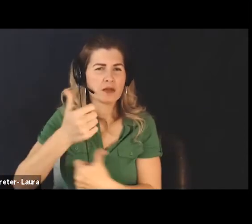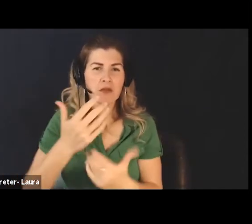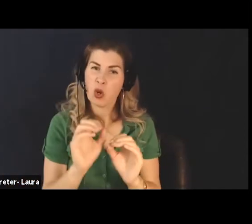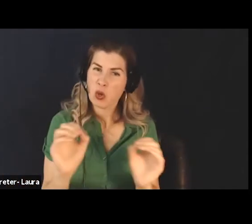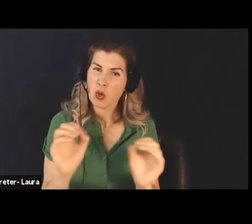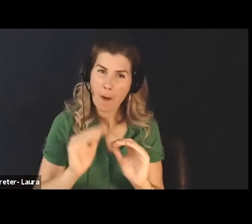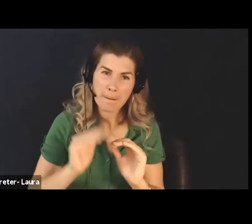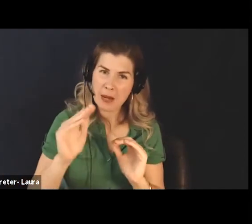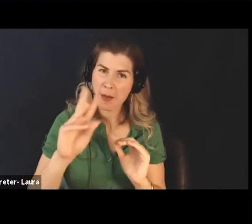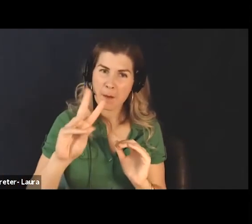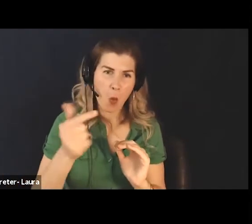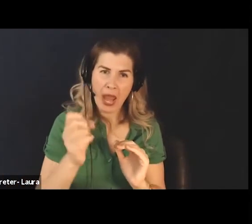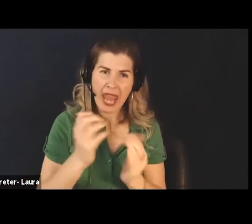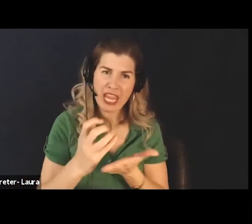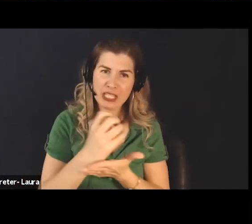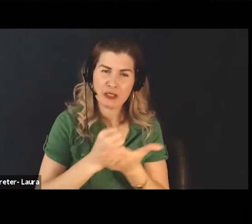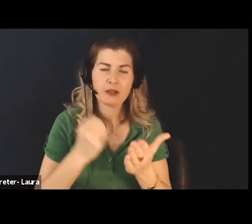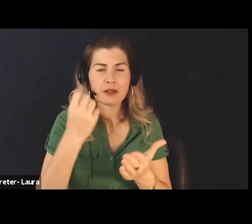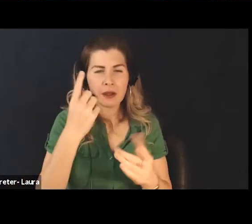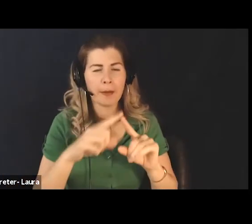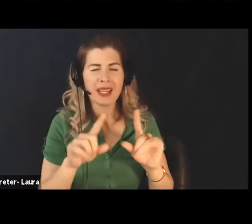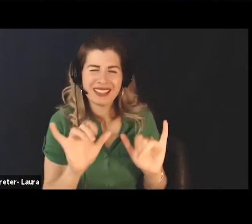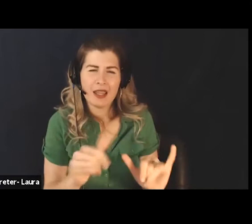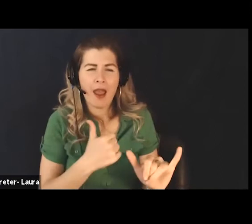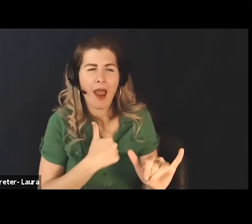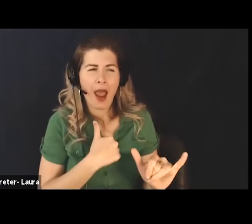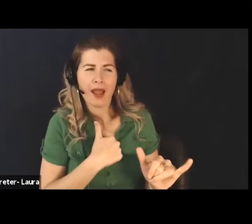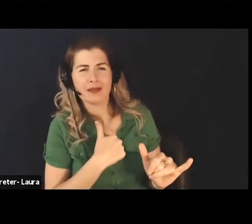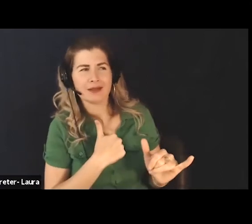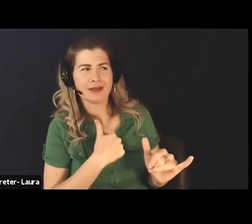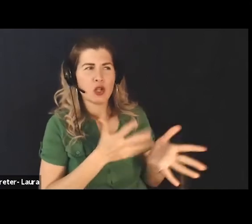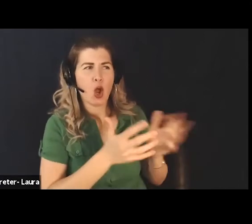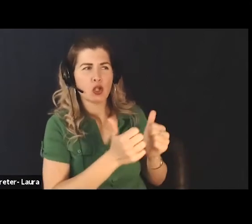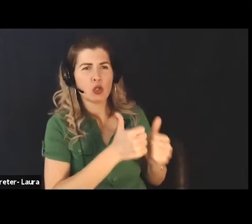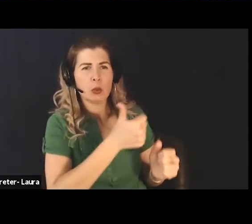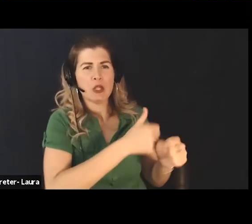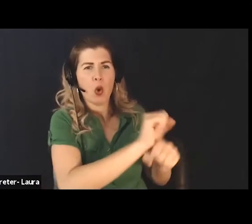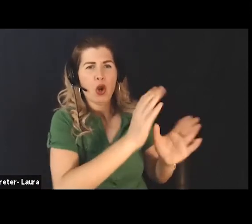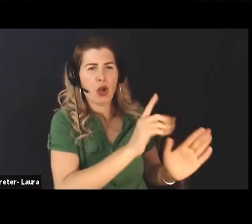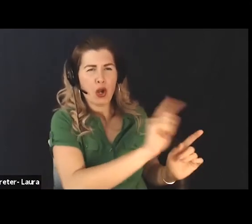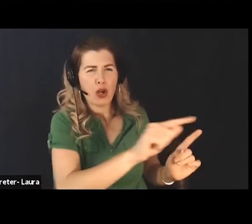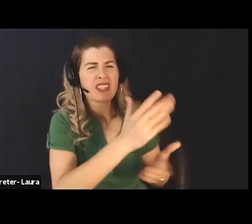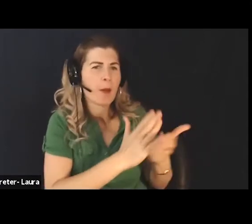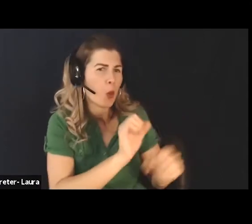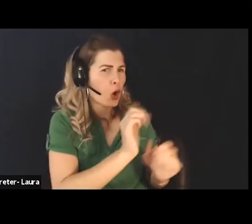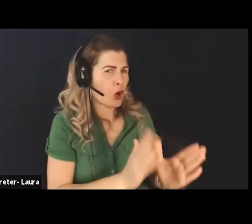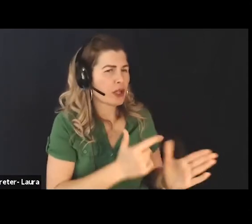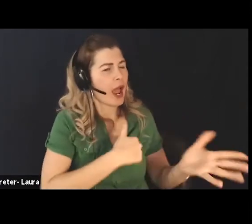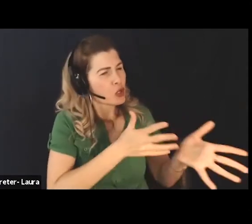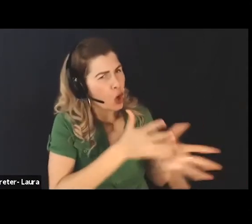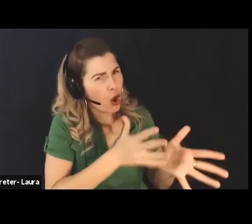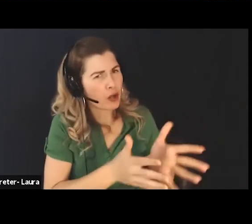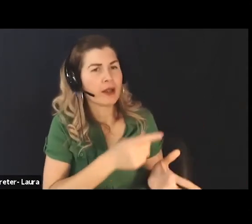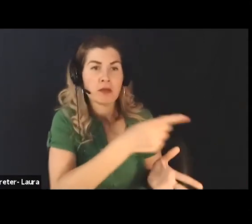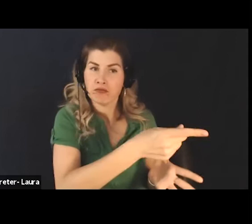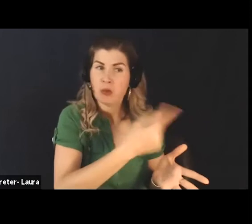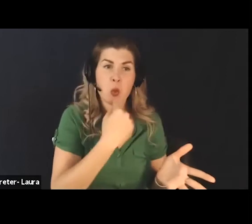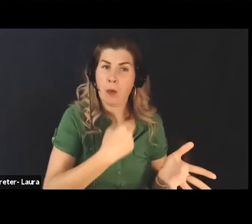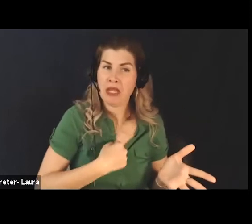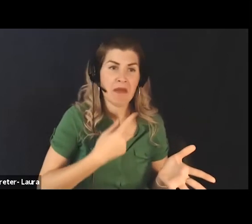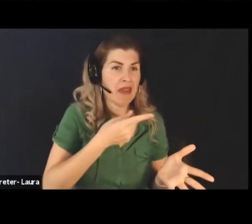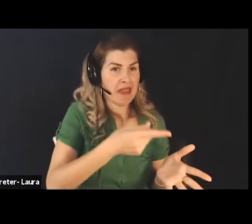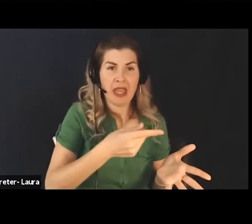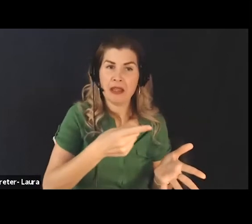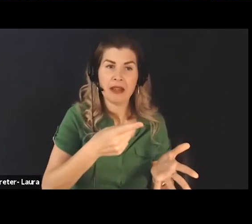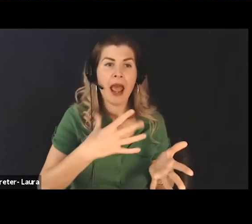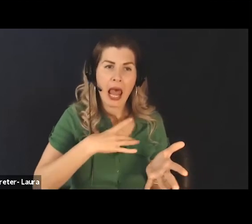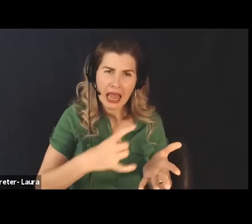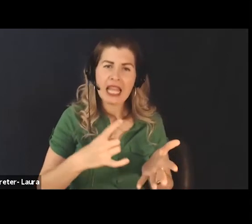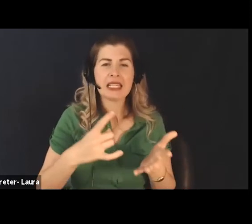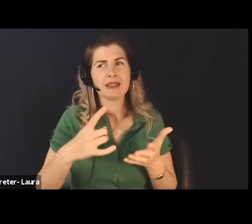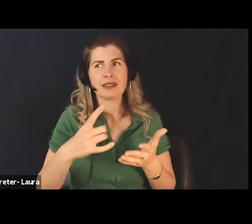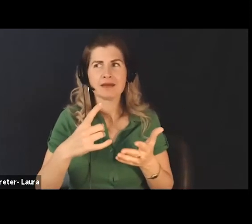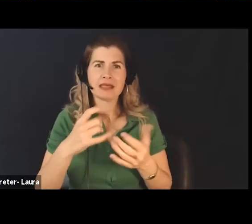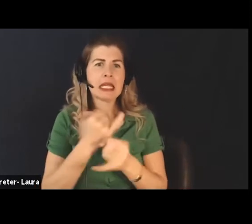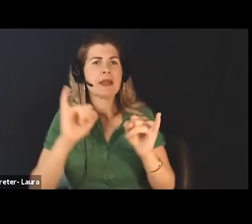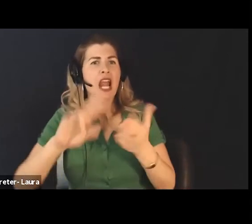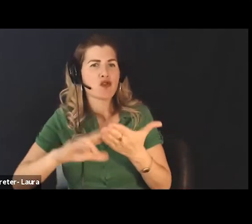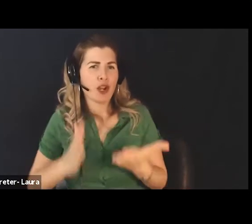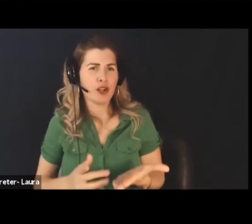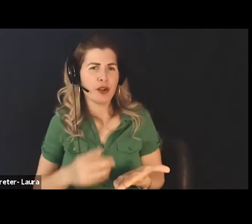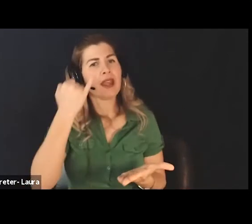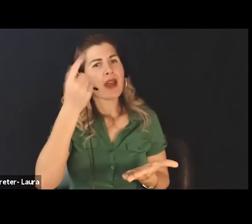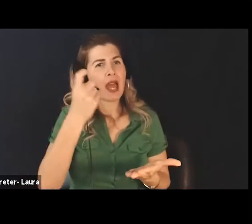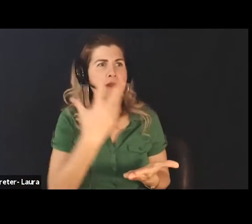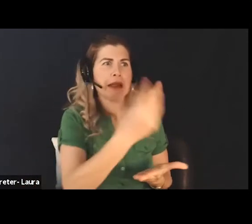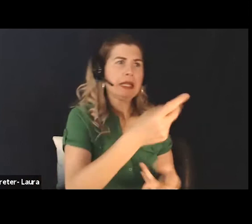So they, there's no minimum wage on the warm, but also the workers that I've talked to you like in, you know, they appreciate the things that they appreciate or that you know they want to go out and take care of their kid like they can show up to grab